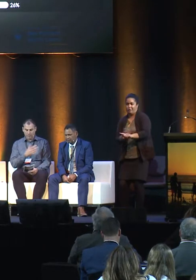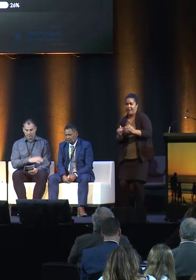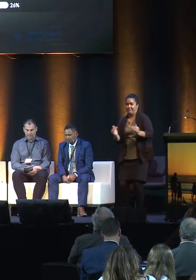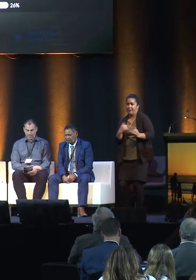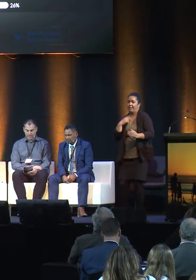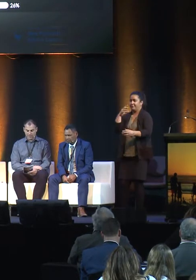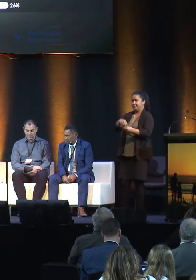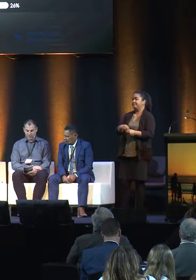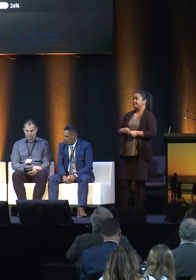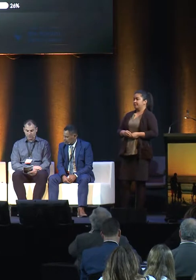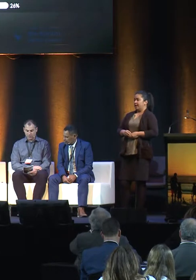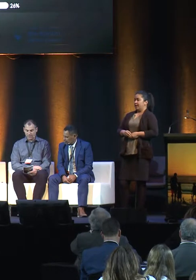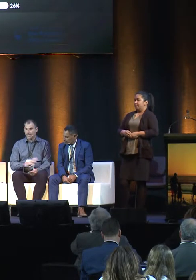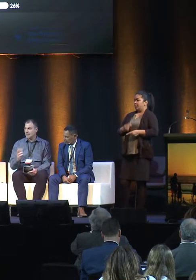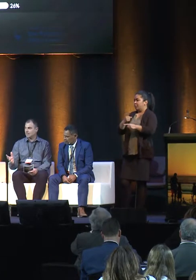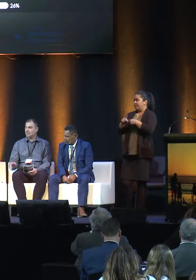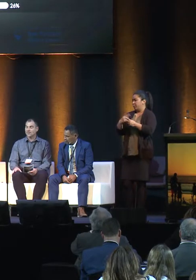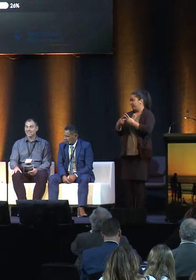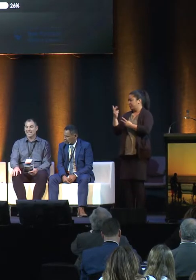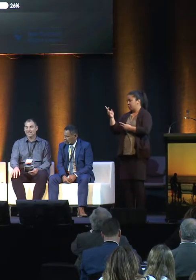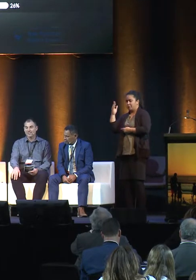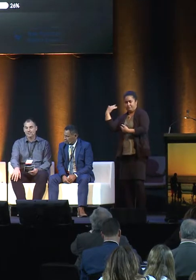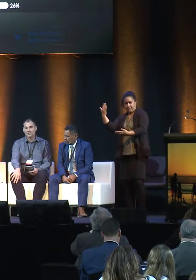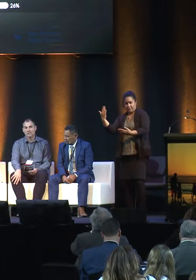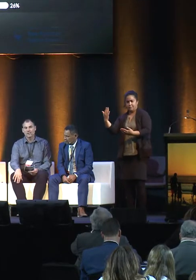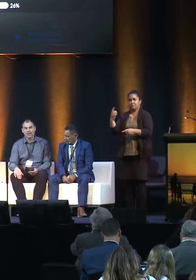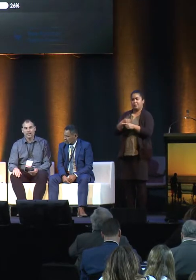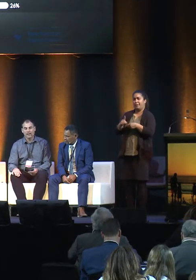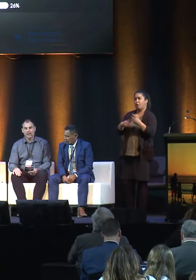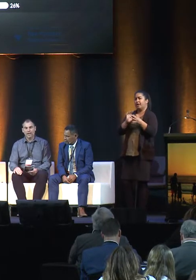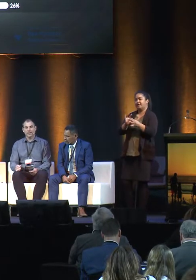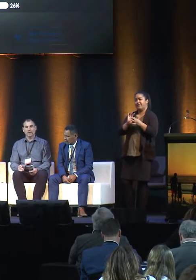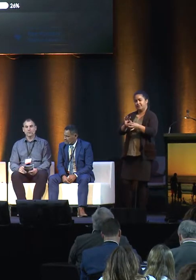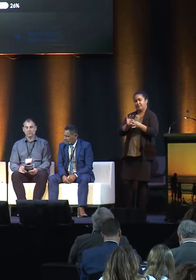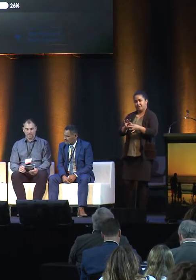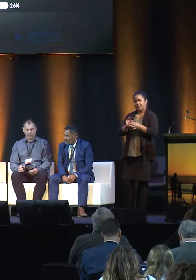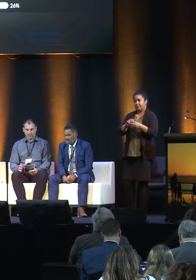Whare and Jen have already talked about that connectedness and inclusivity, I think was